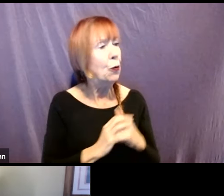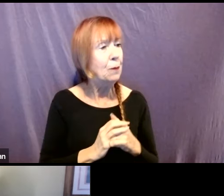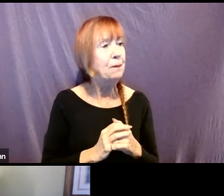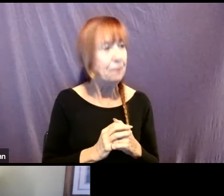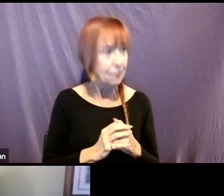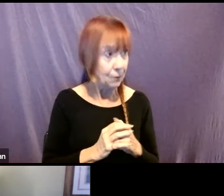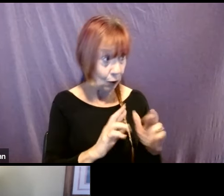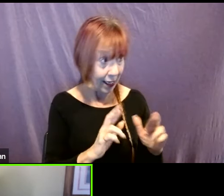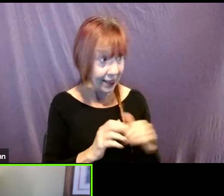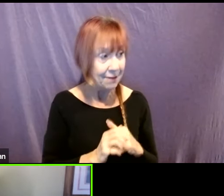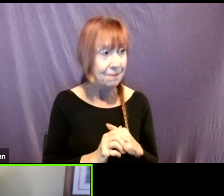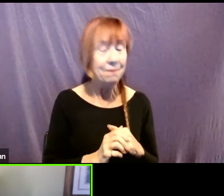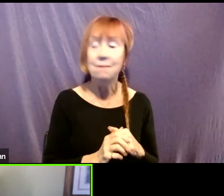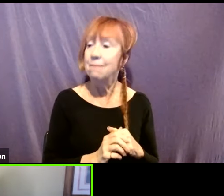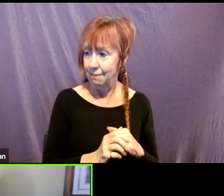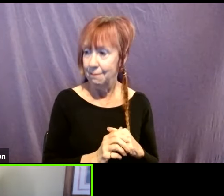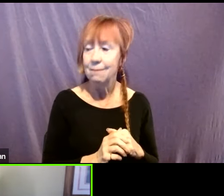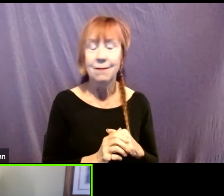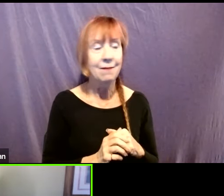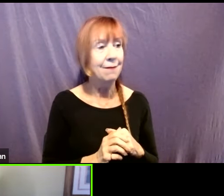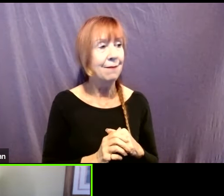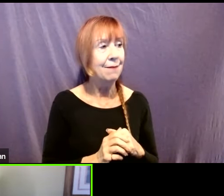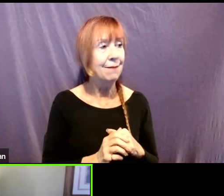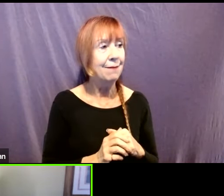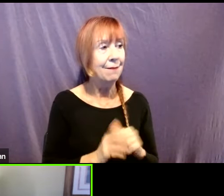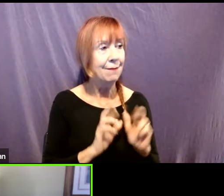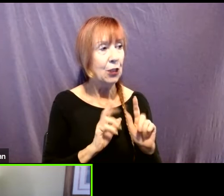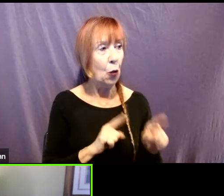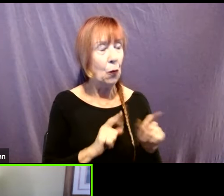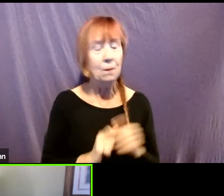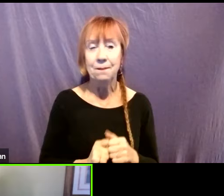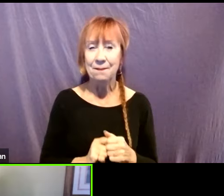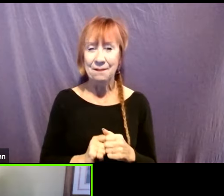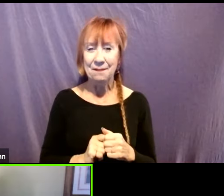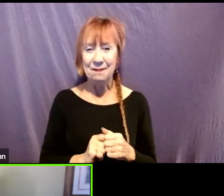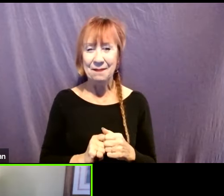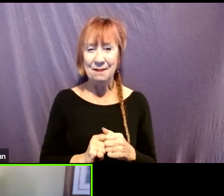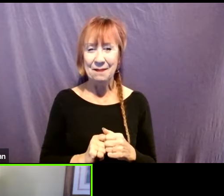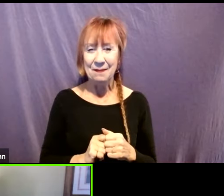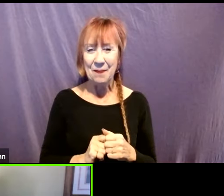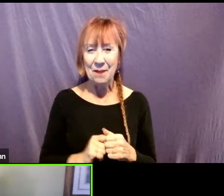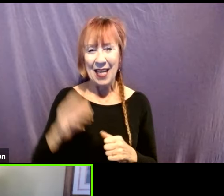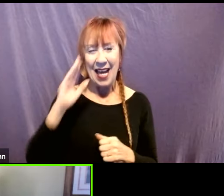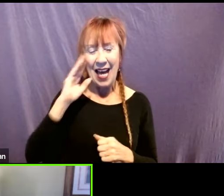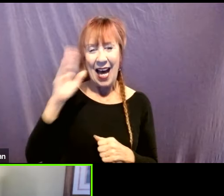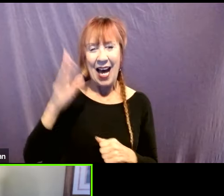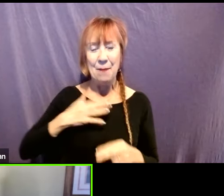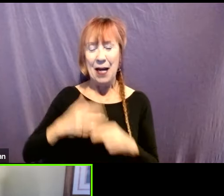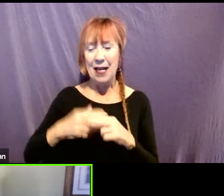You ready? I am ready. Here we go. Hi, my name is Amani Walker.